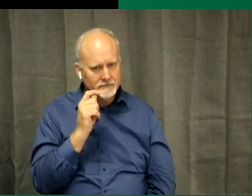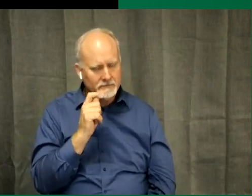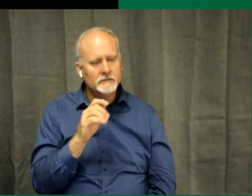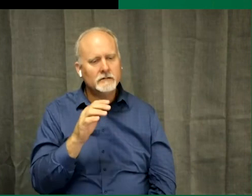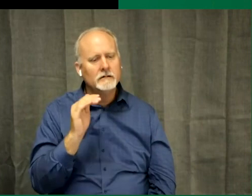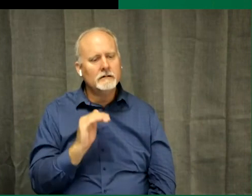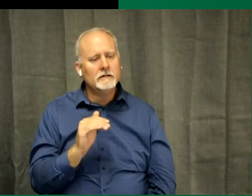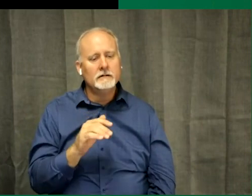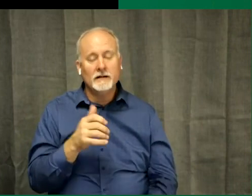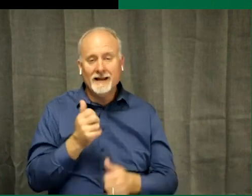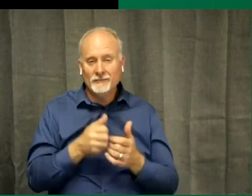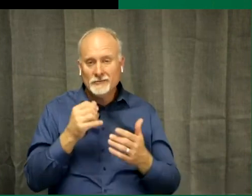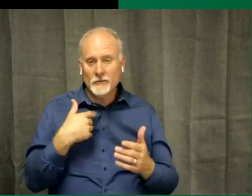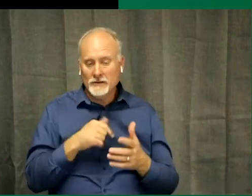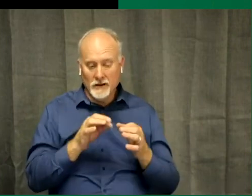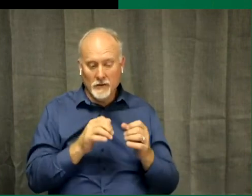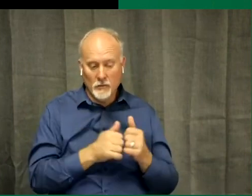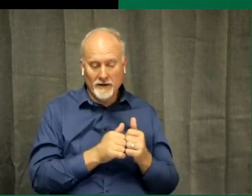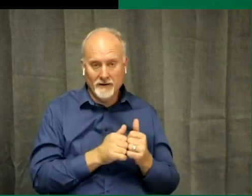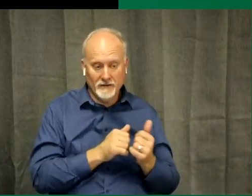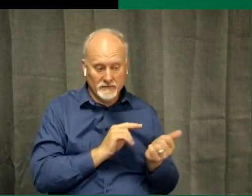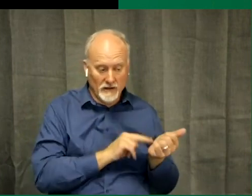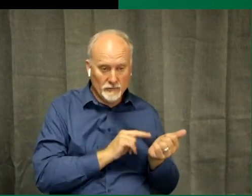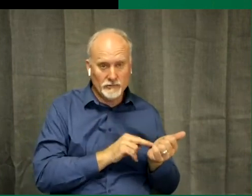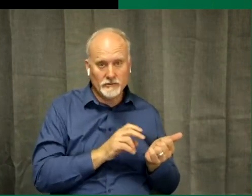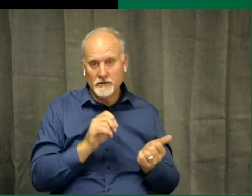a conversation with either a clinician or a nurse about the pros and cons of testing